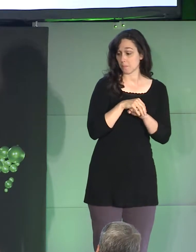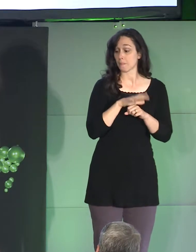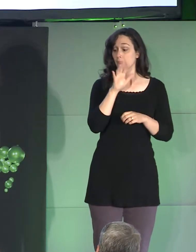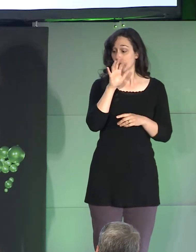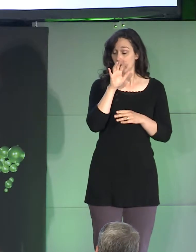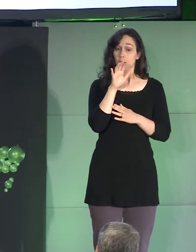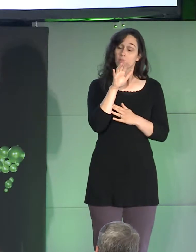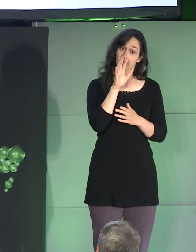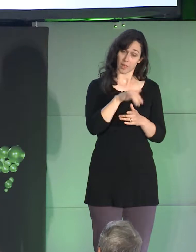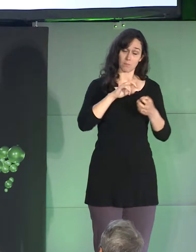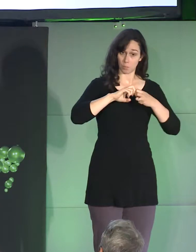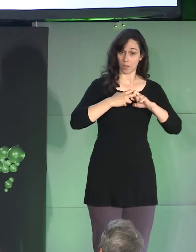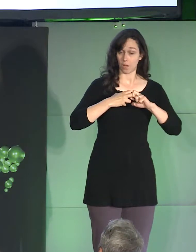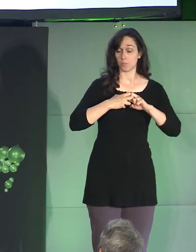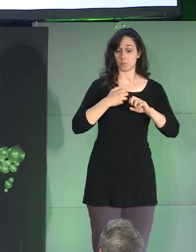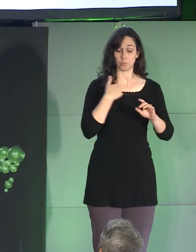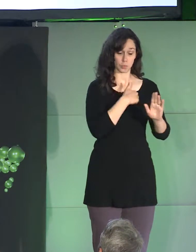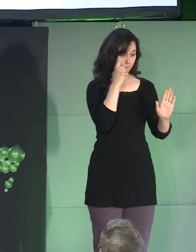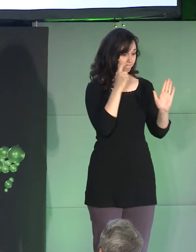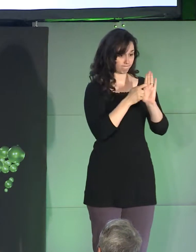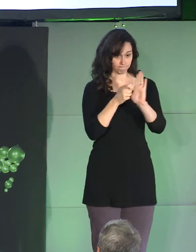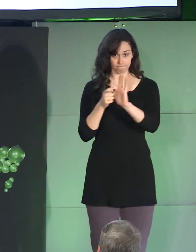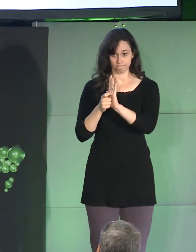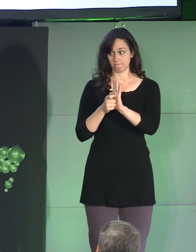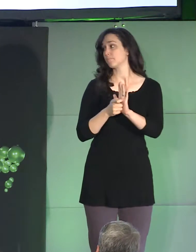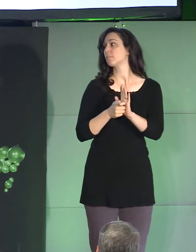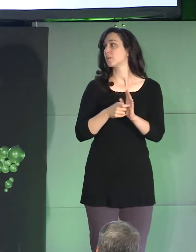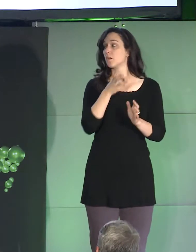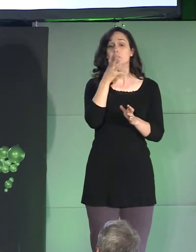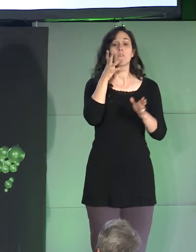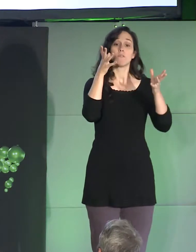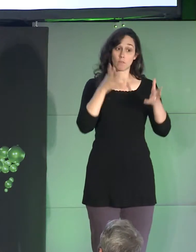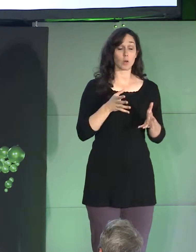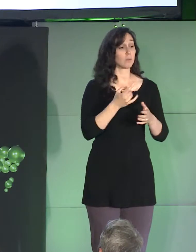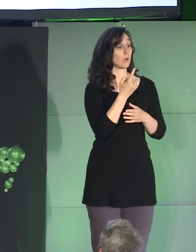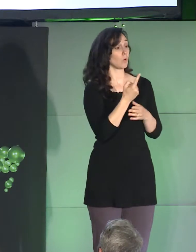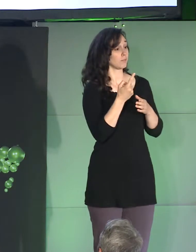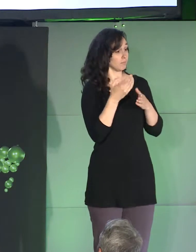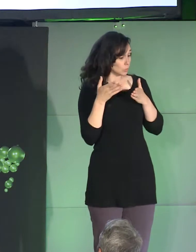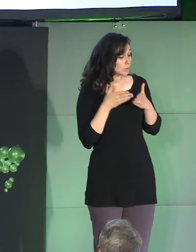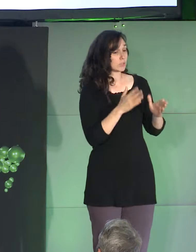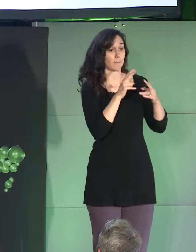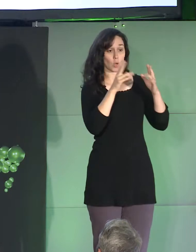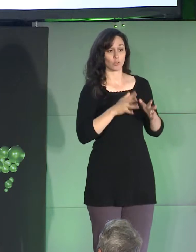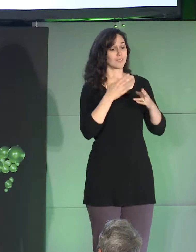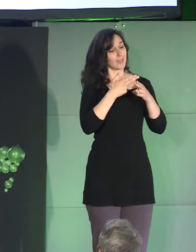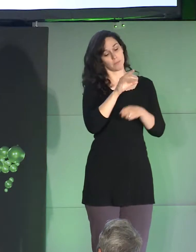These were the problems that we identified. The farmer, however, one of our strategic partners whose name is Francisco, operates multiple farms